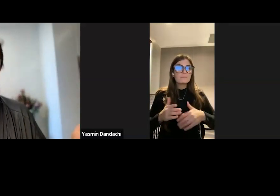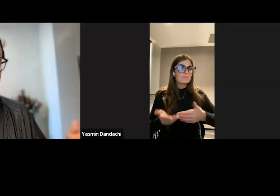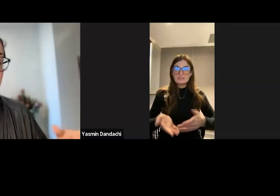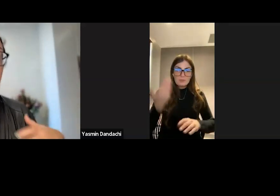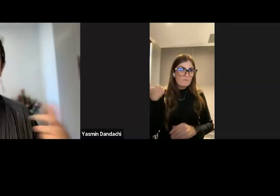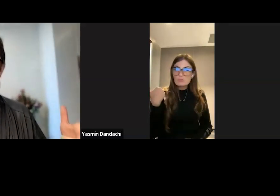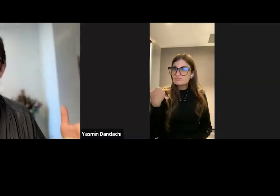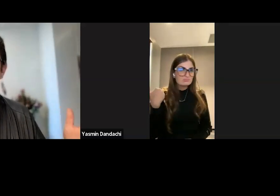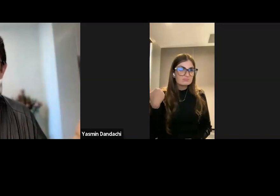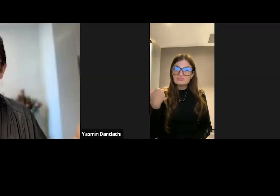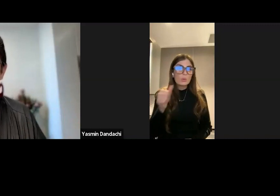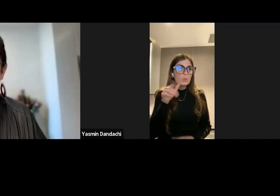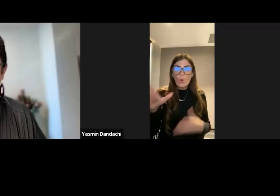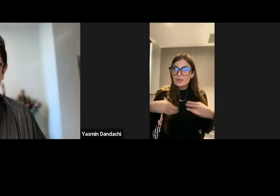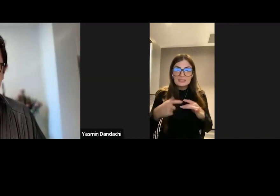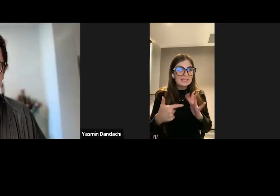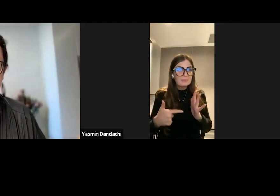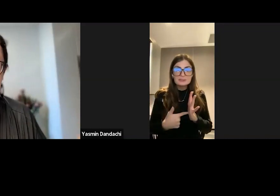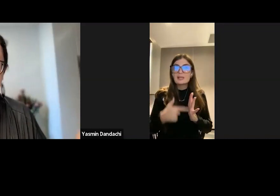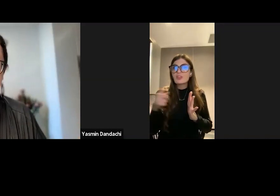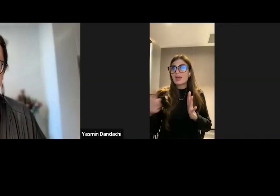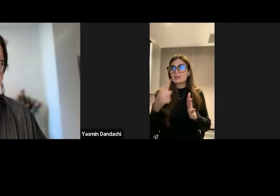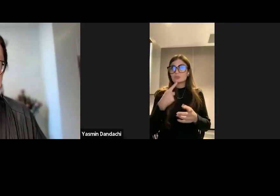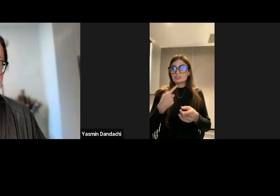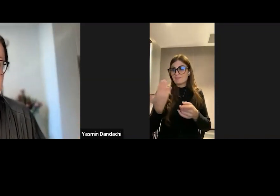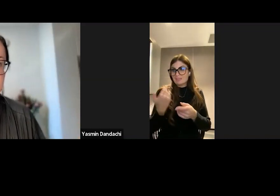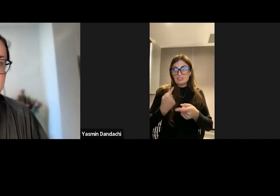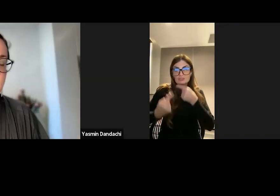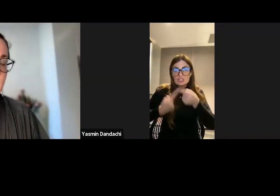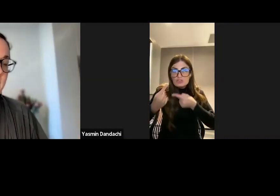The models that were not designed for us that Cecilia just explained,